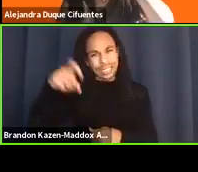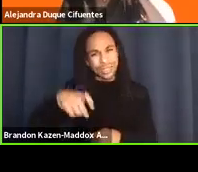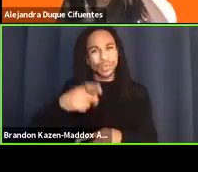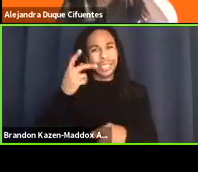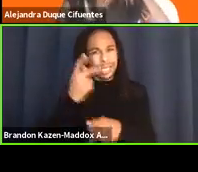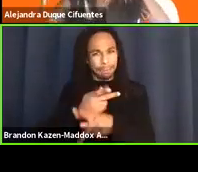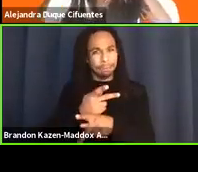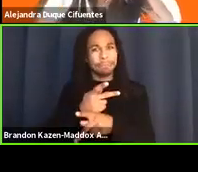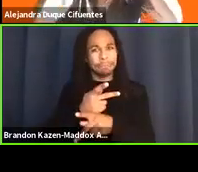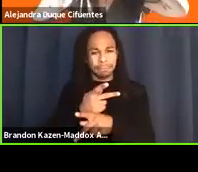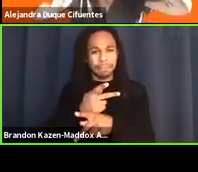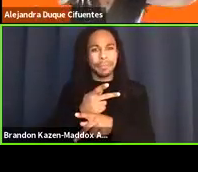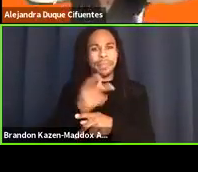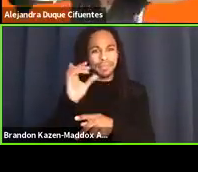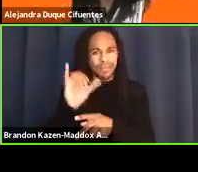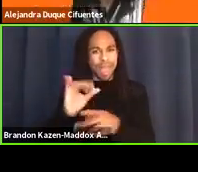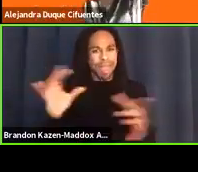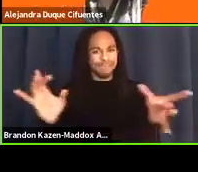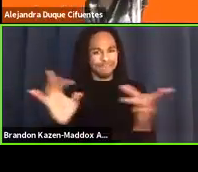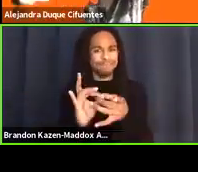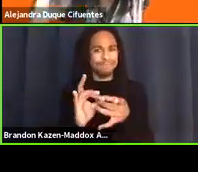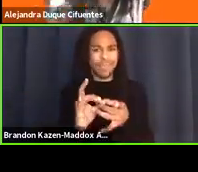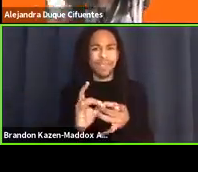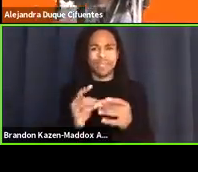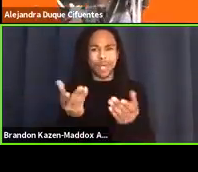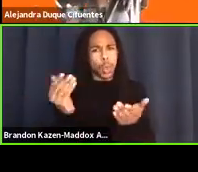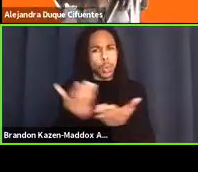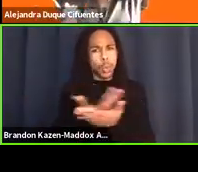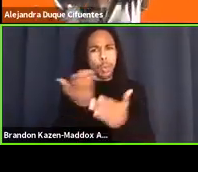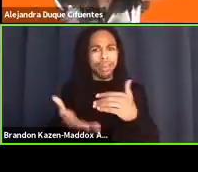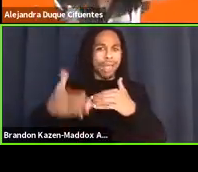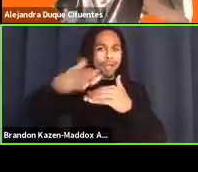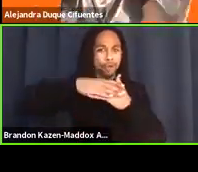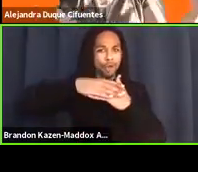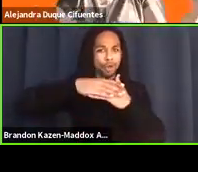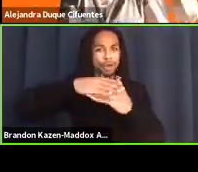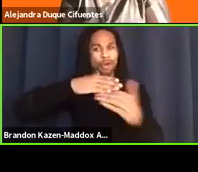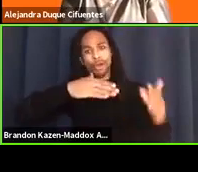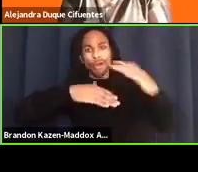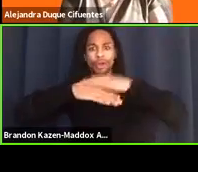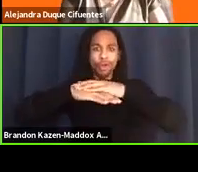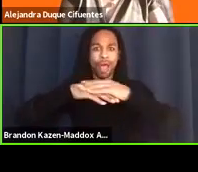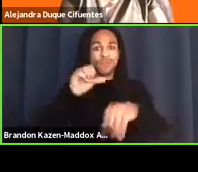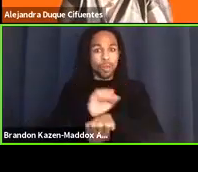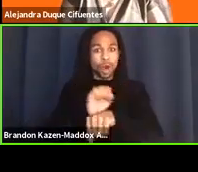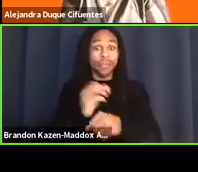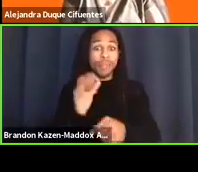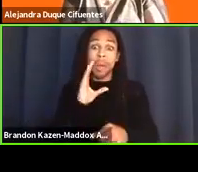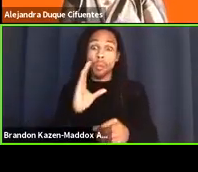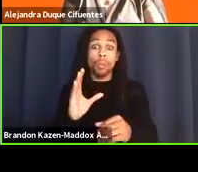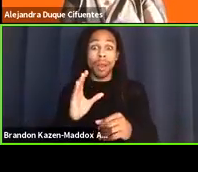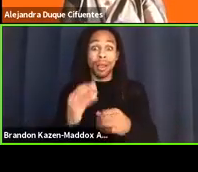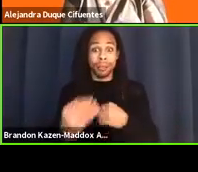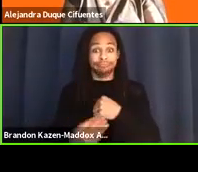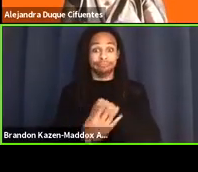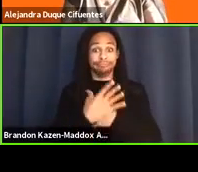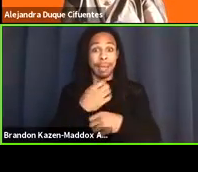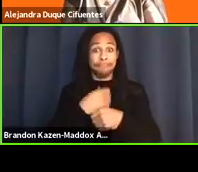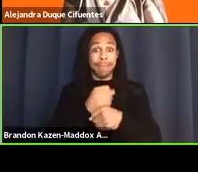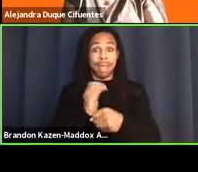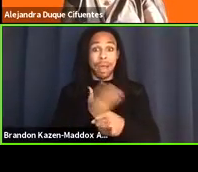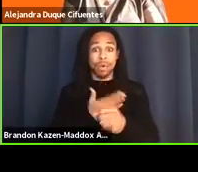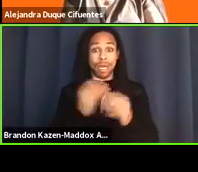something I'm really happy that we're breathing a new level of technology to the work we're